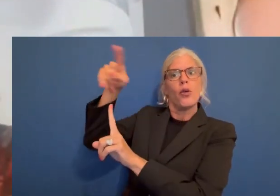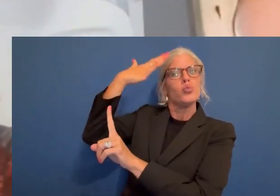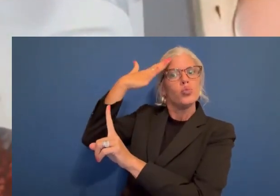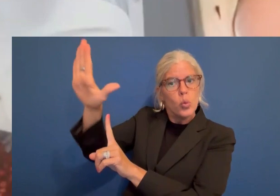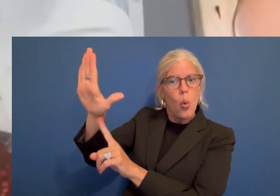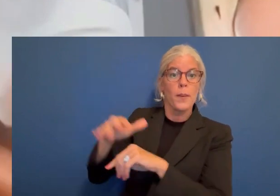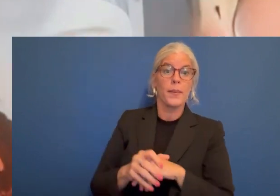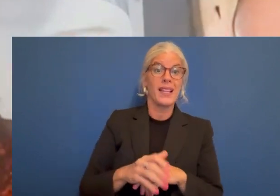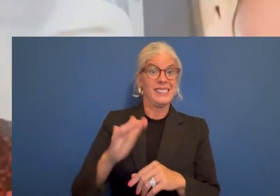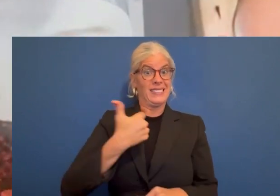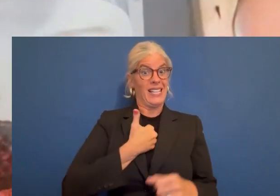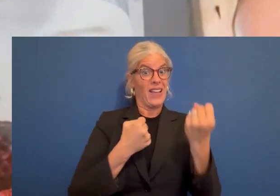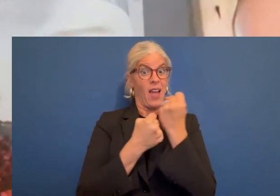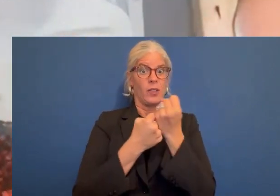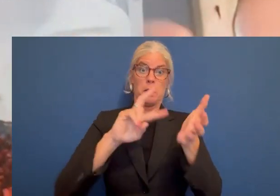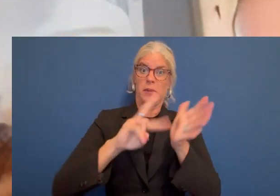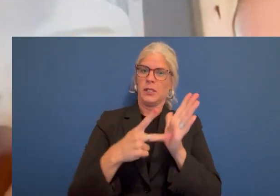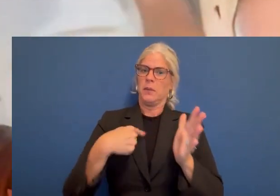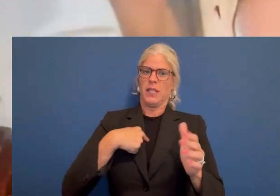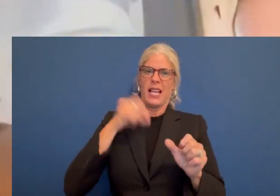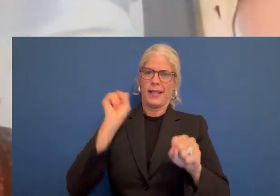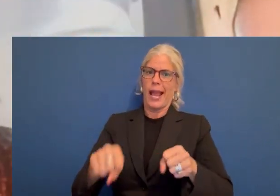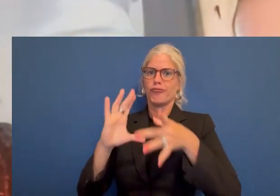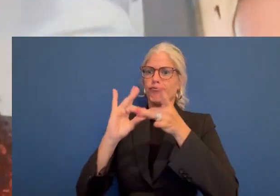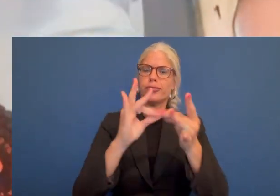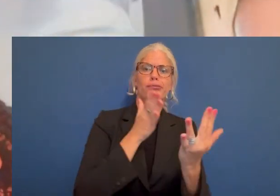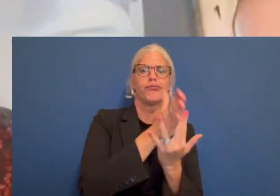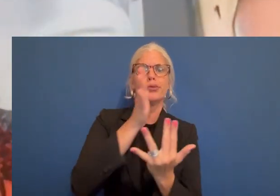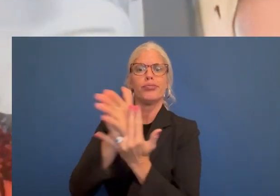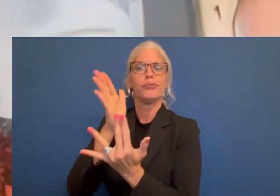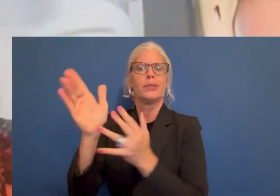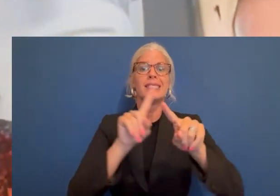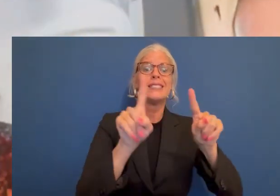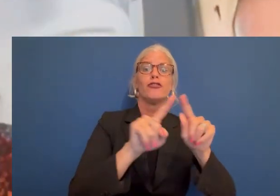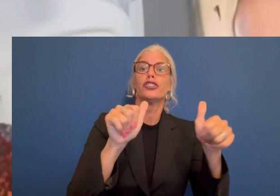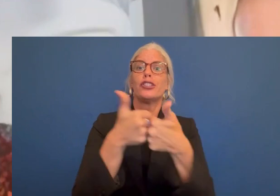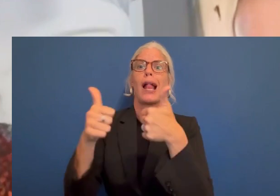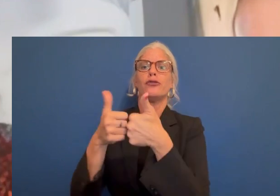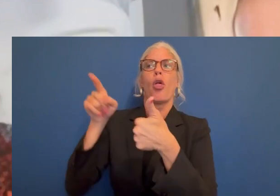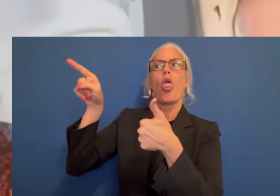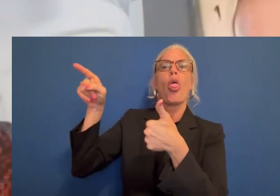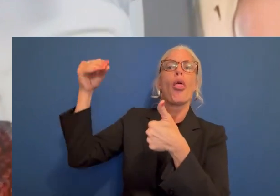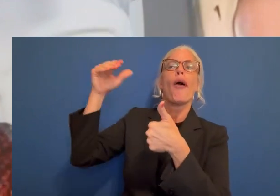how to best support you because they will not know. And self advocating allows